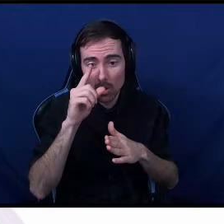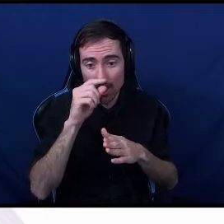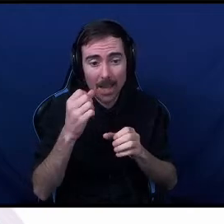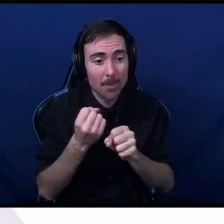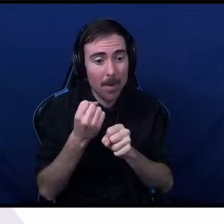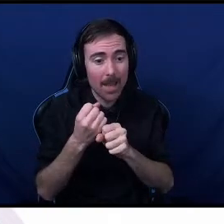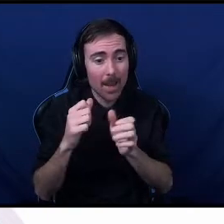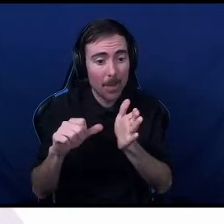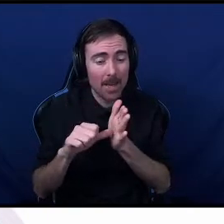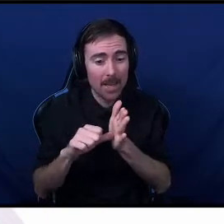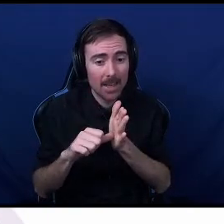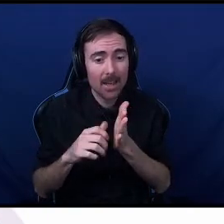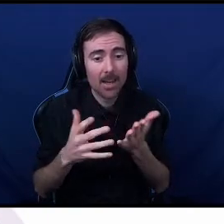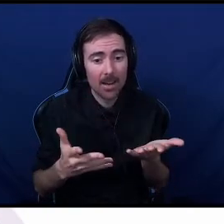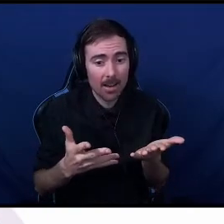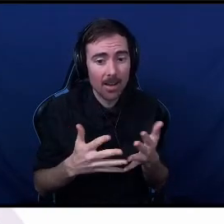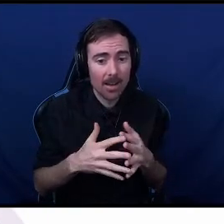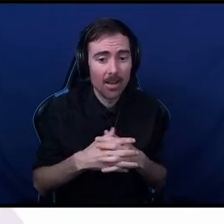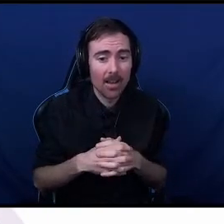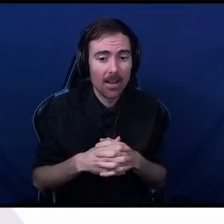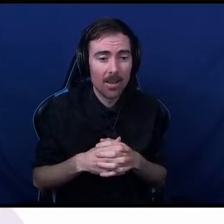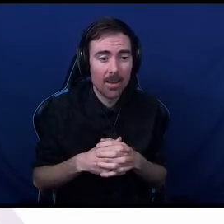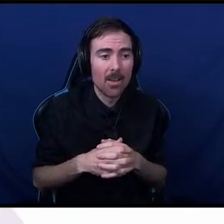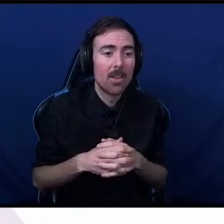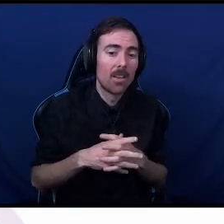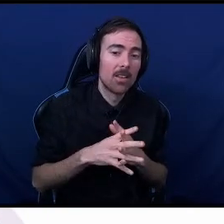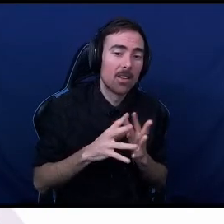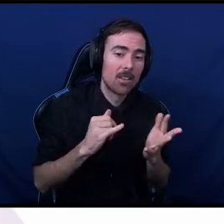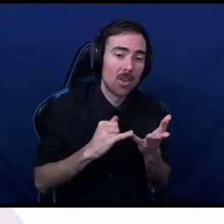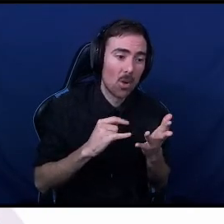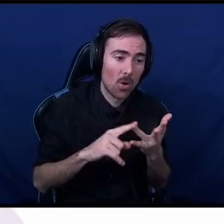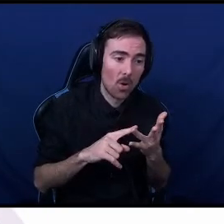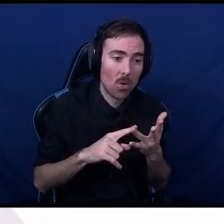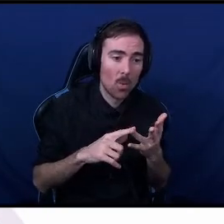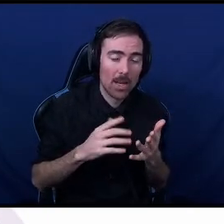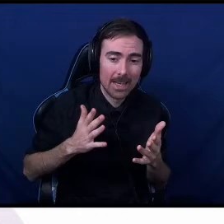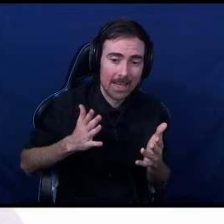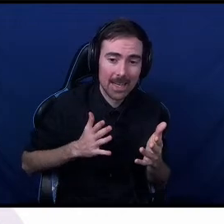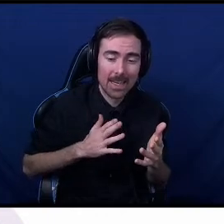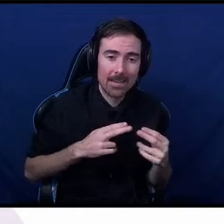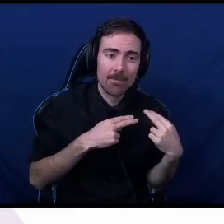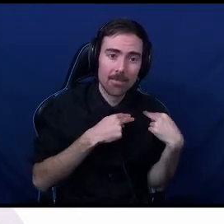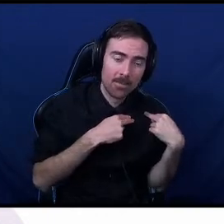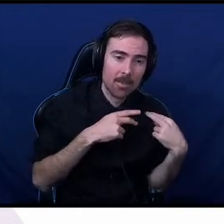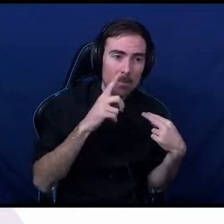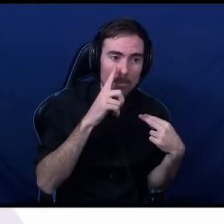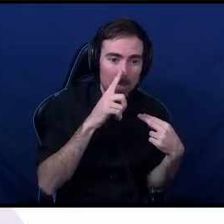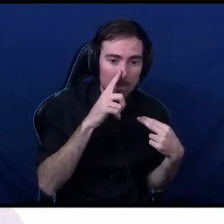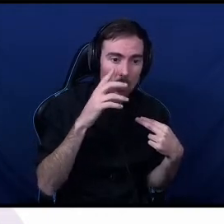rely on heroes and in startups and the odd random success here and there, rather than a really systemic systemic approach to